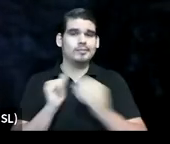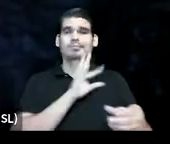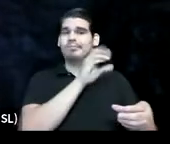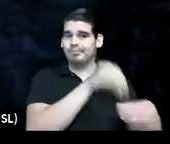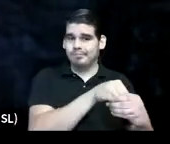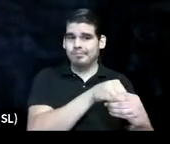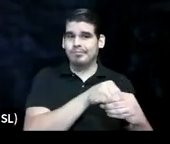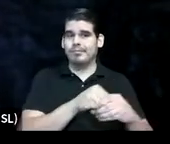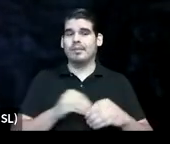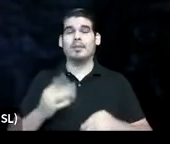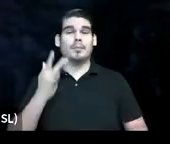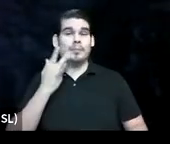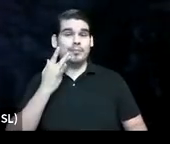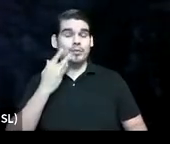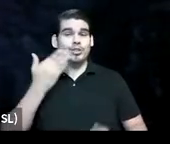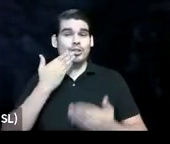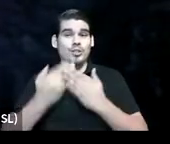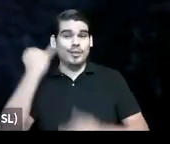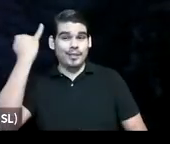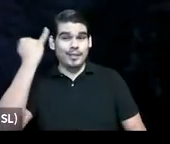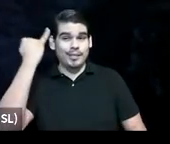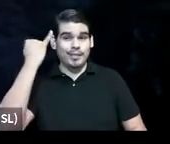seen in our resolutions, you want to make a succinct straight to the point.